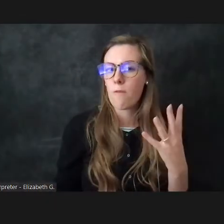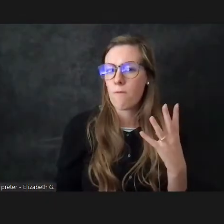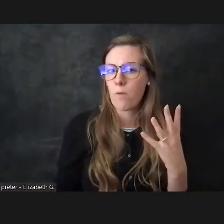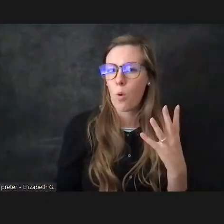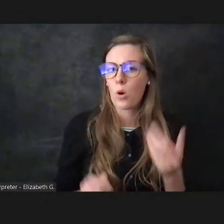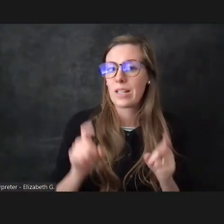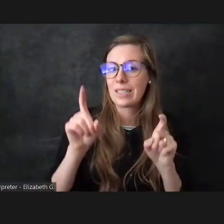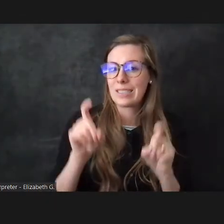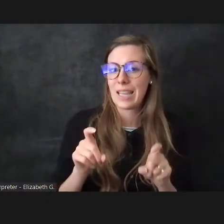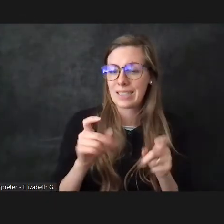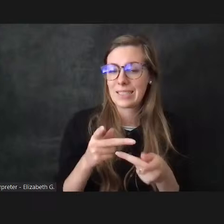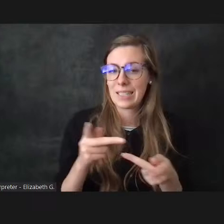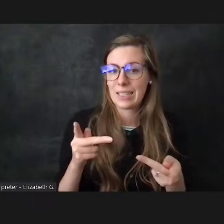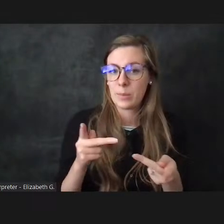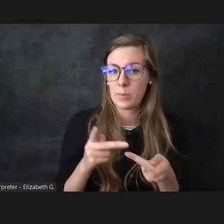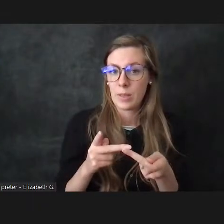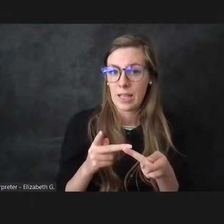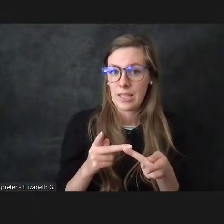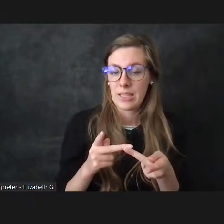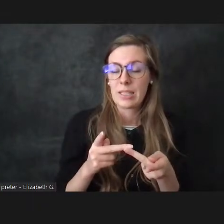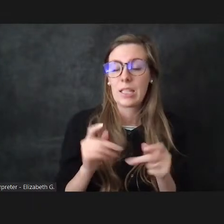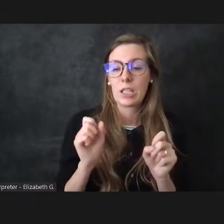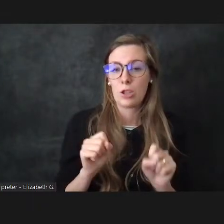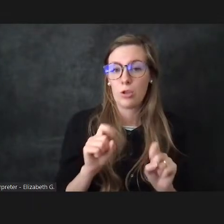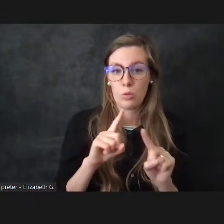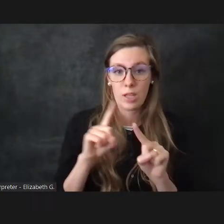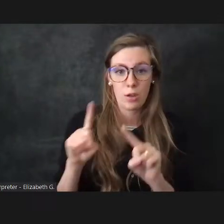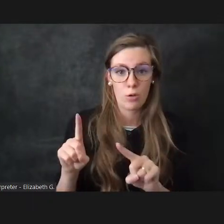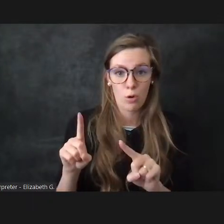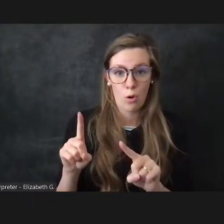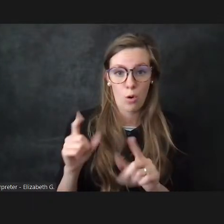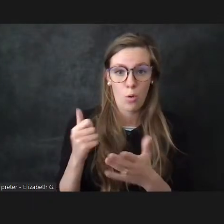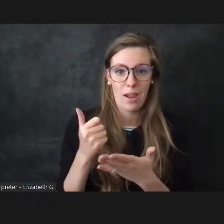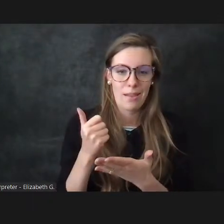places that are the coronavirus that are helping the testing of the coronavirus.